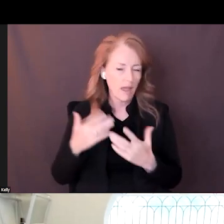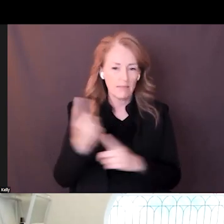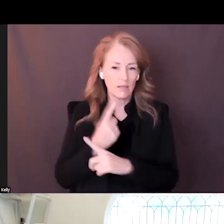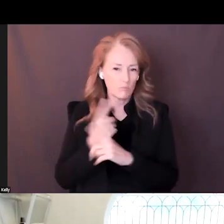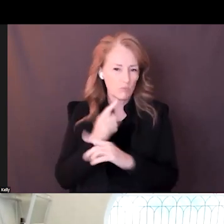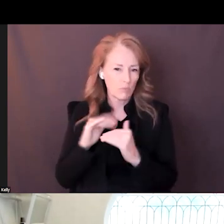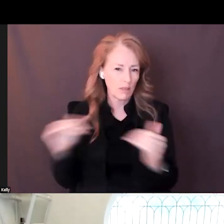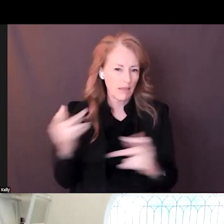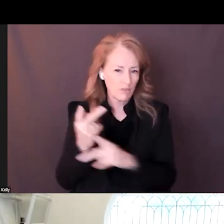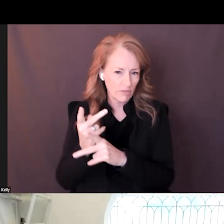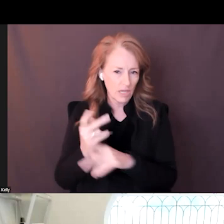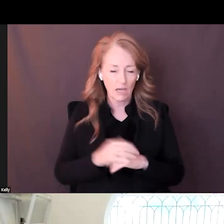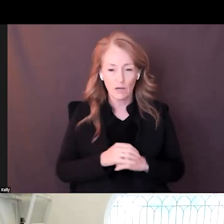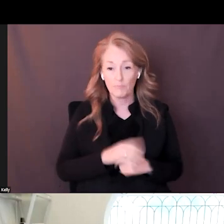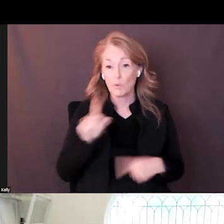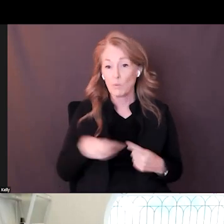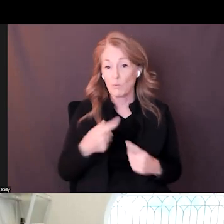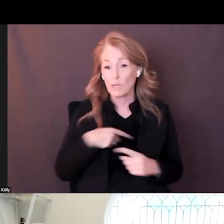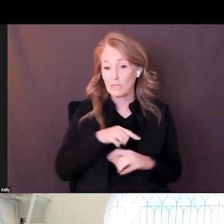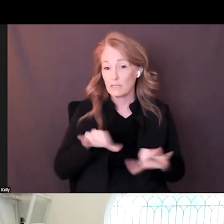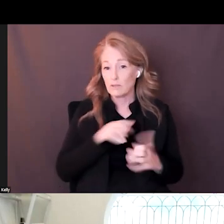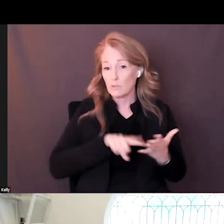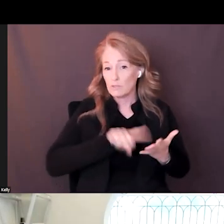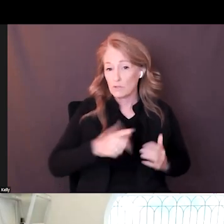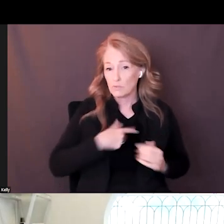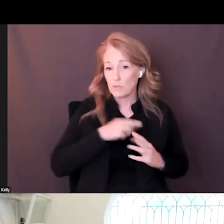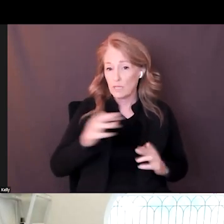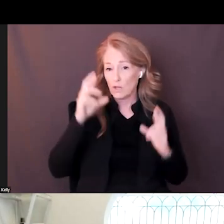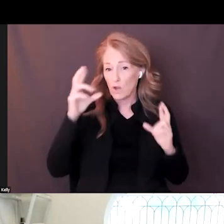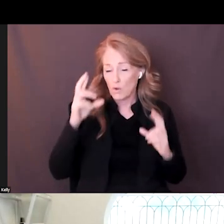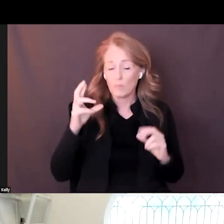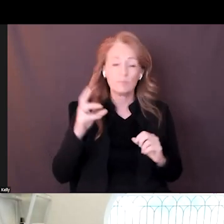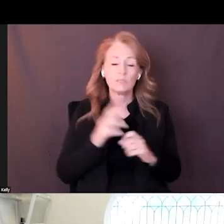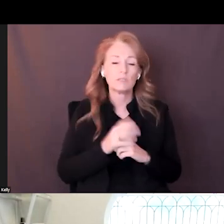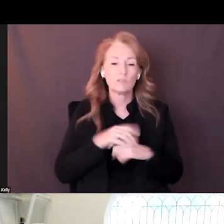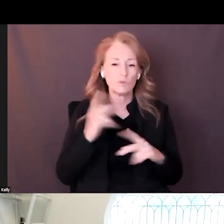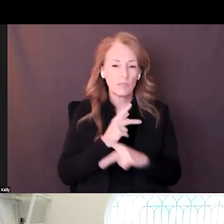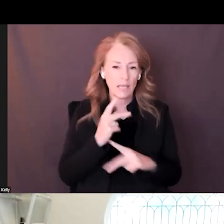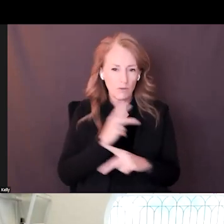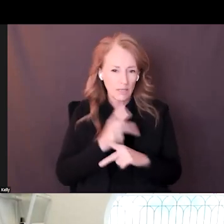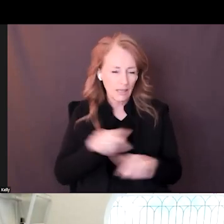THIS ALSO ALLOWED US TO CALCULATE THE COSTS TO OPERATE THE FACILITY.